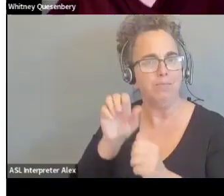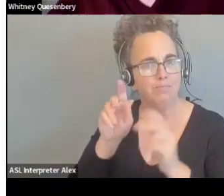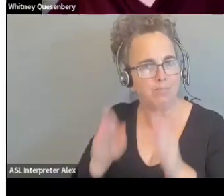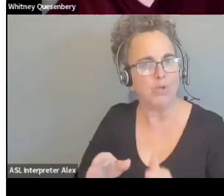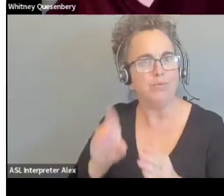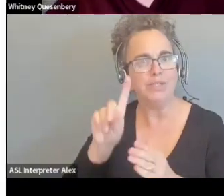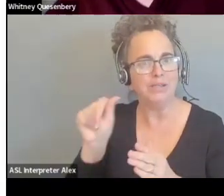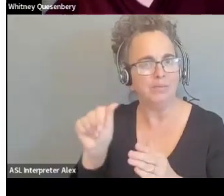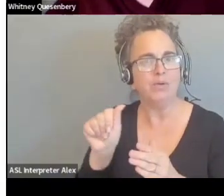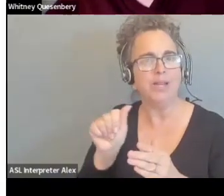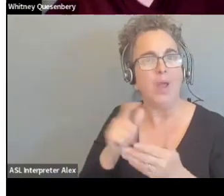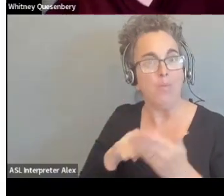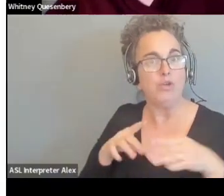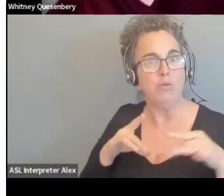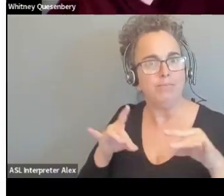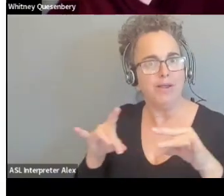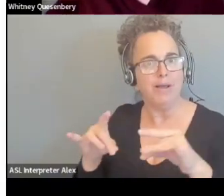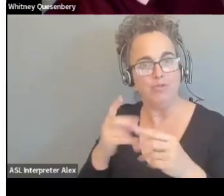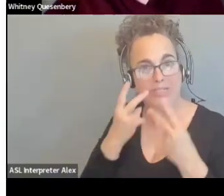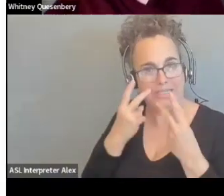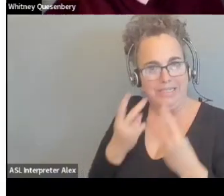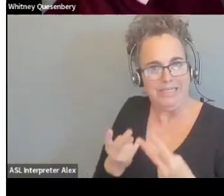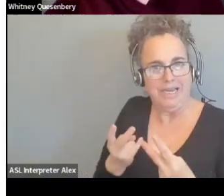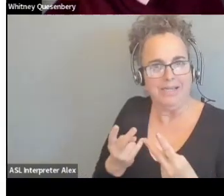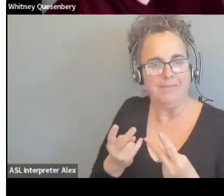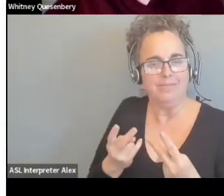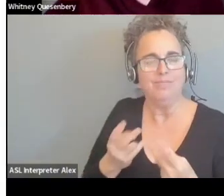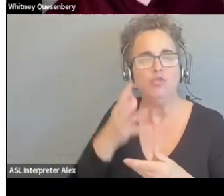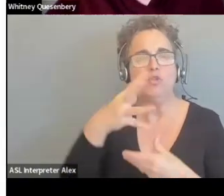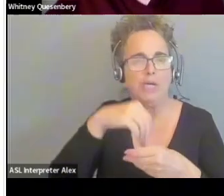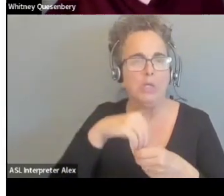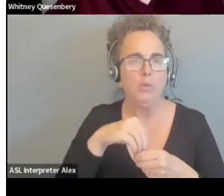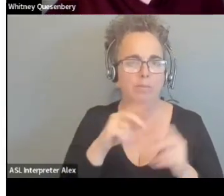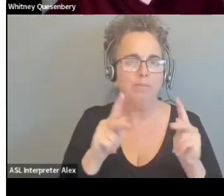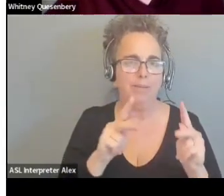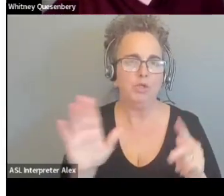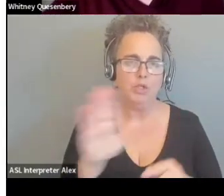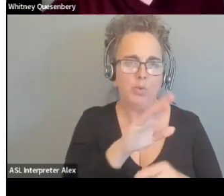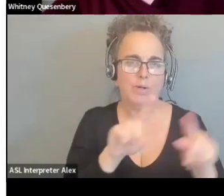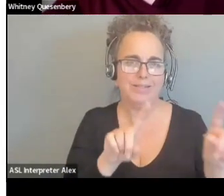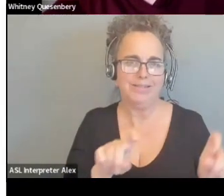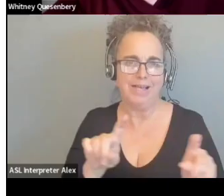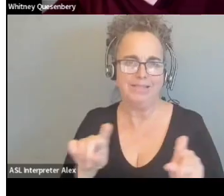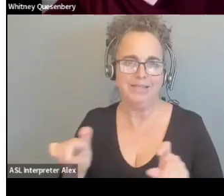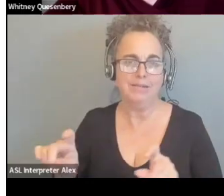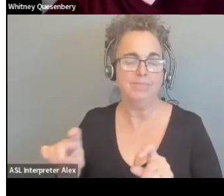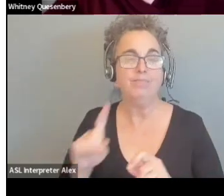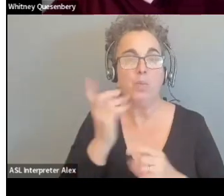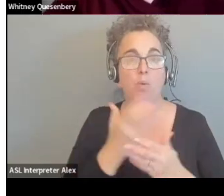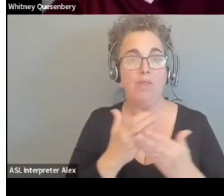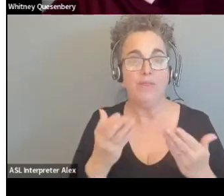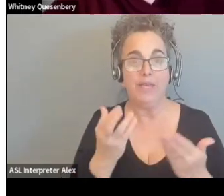So make sure that you're including people in your testing. And one of the resources in that folder is